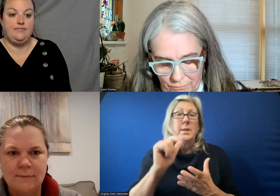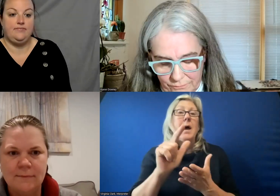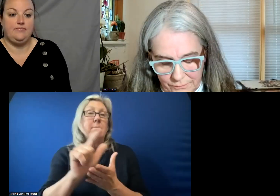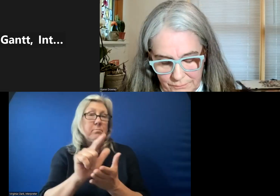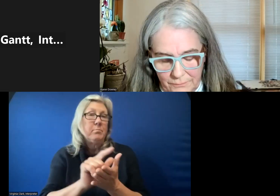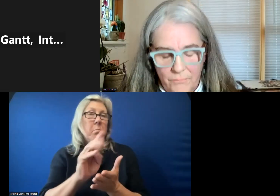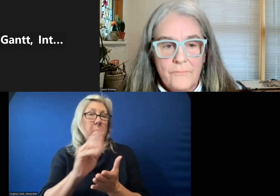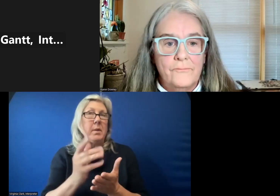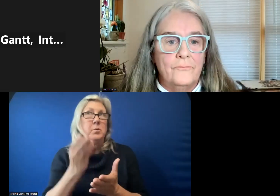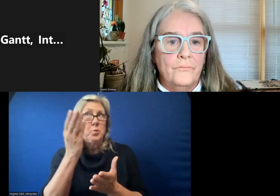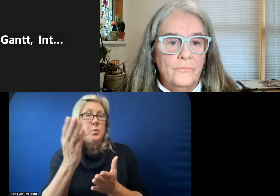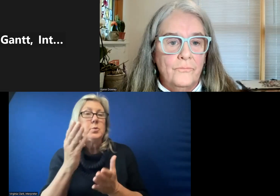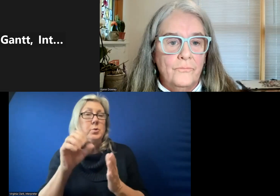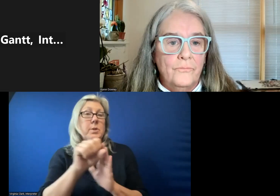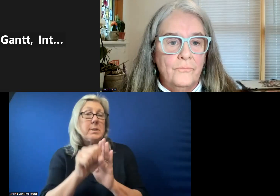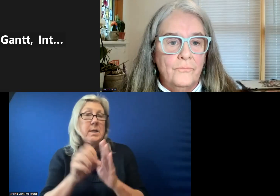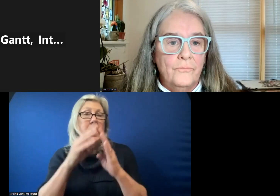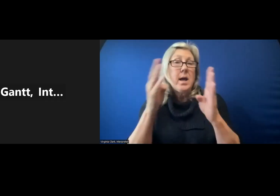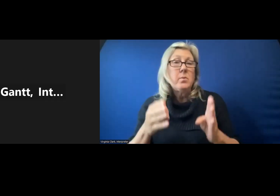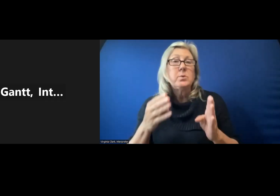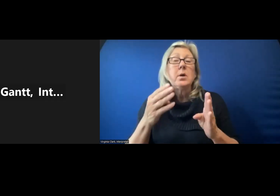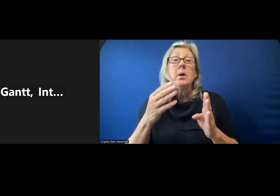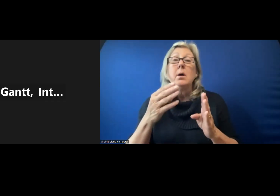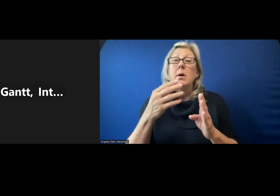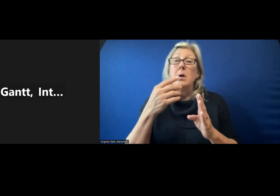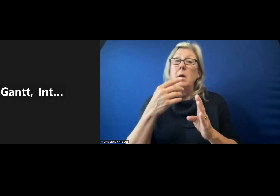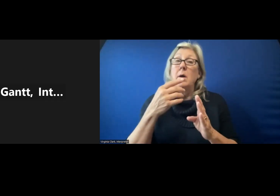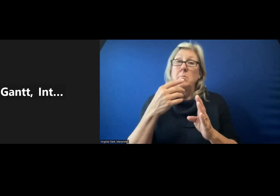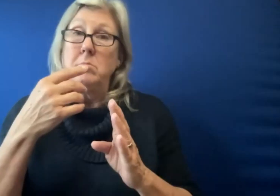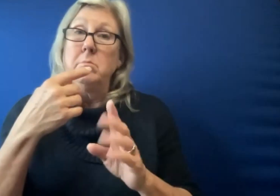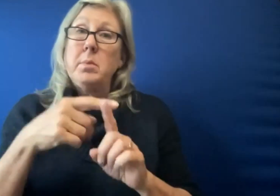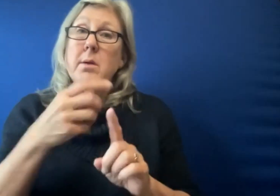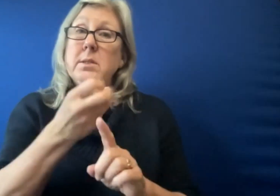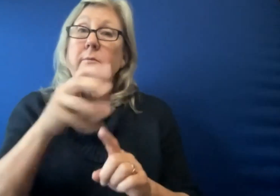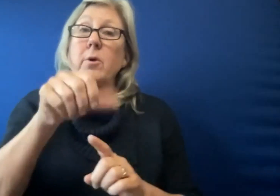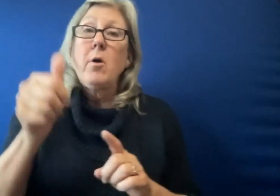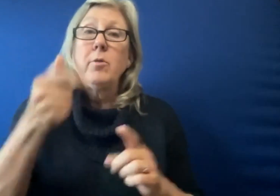the state house along with another a number of other compact bills that are moving through